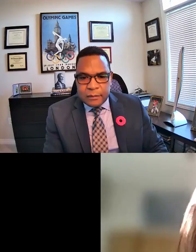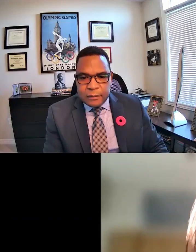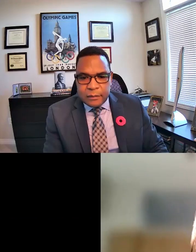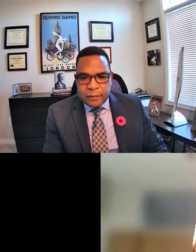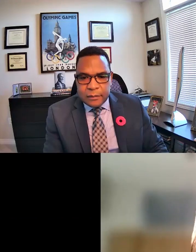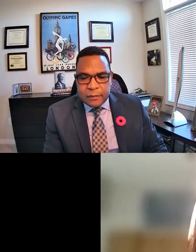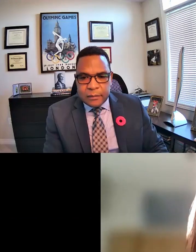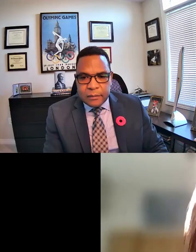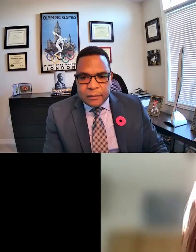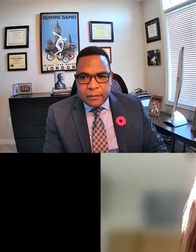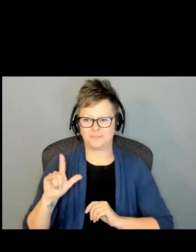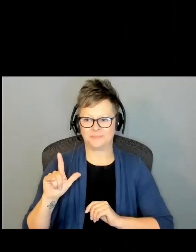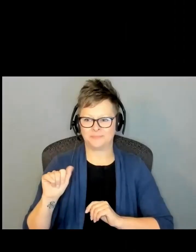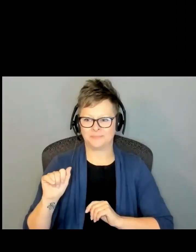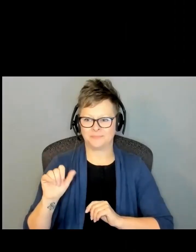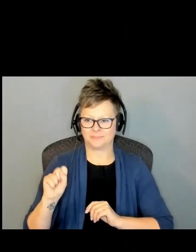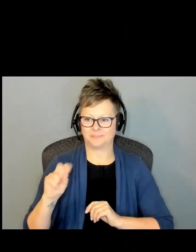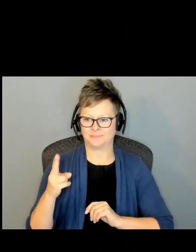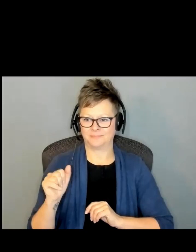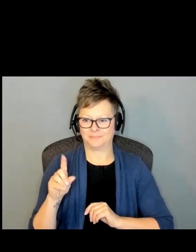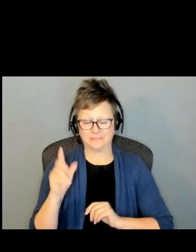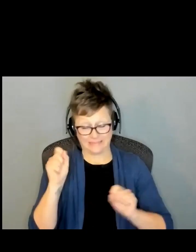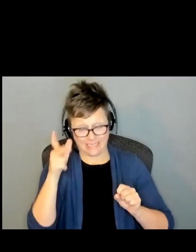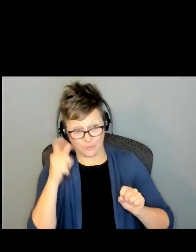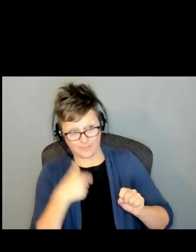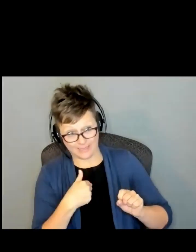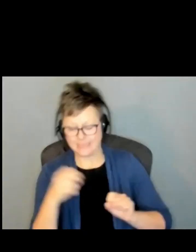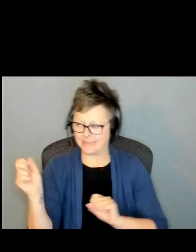Can everyone hear me? DR. Yes. Okay.